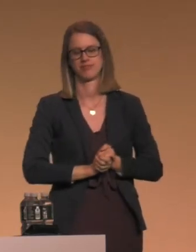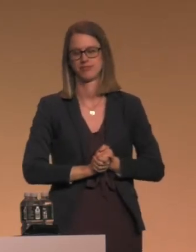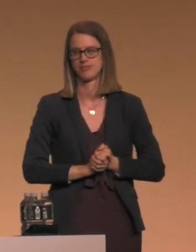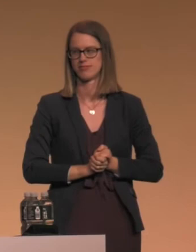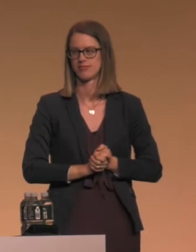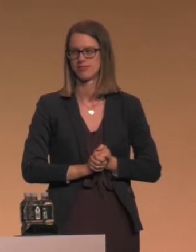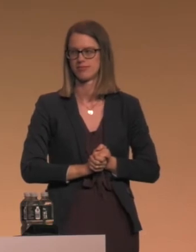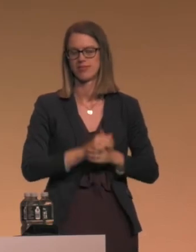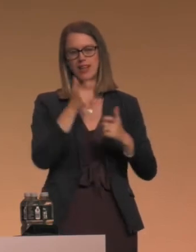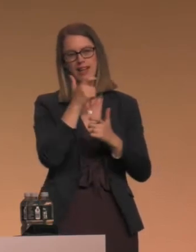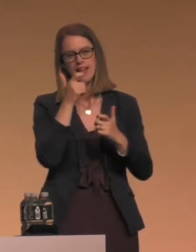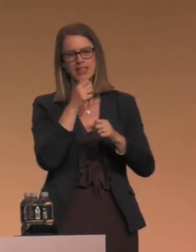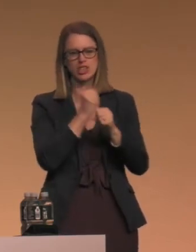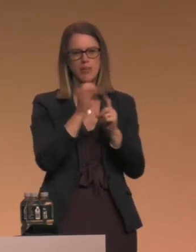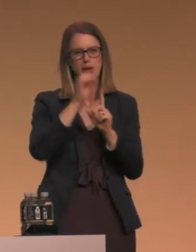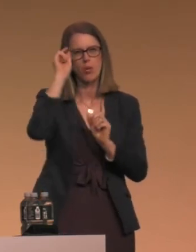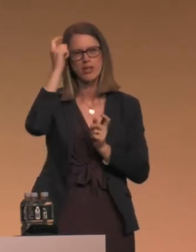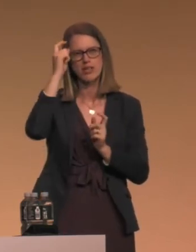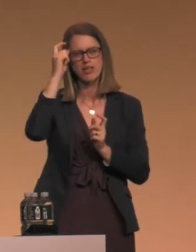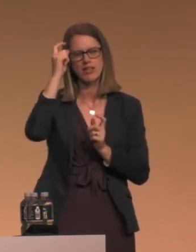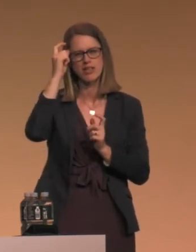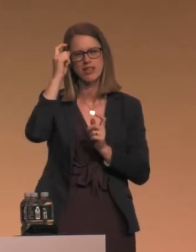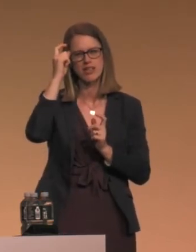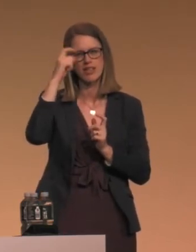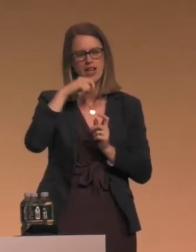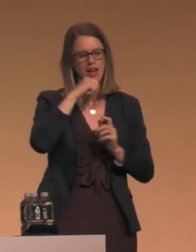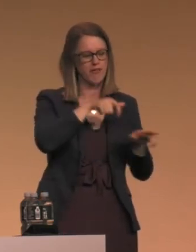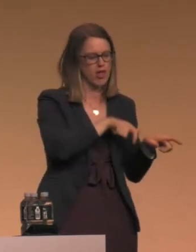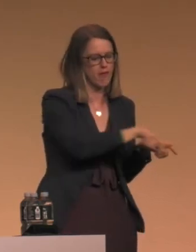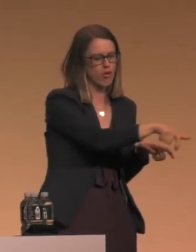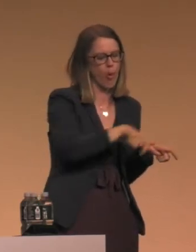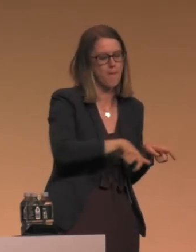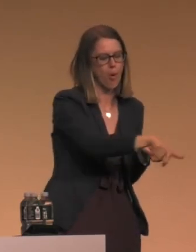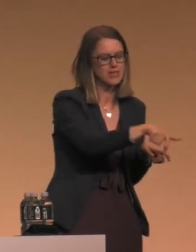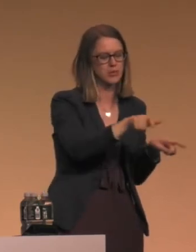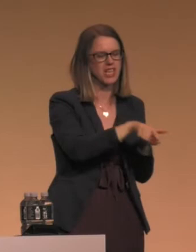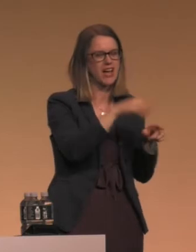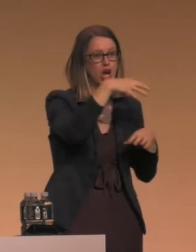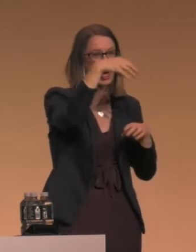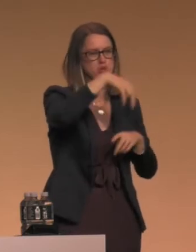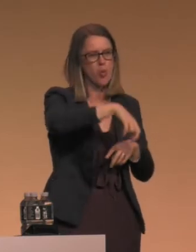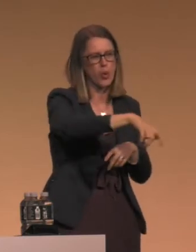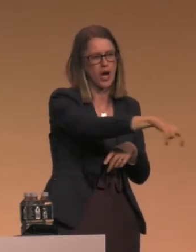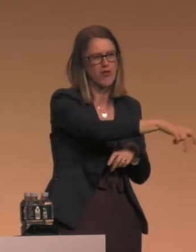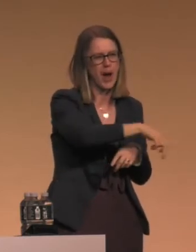And then jokingly, the GP wondered if the creaking floorboards was the chap walking the floors.